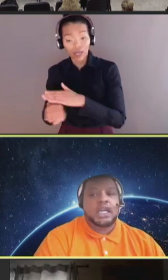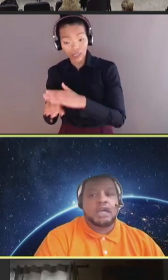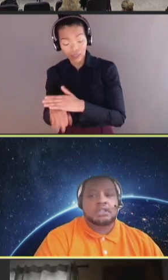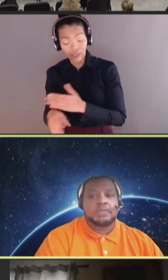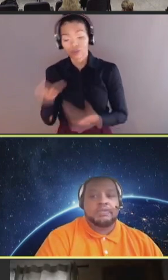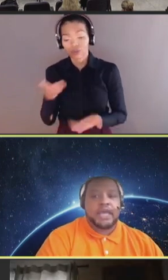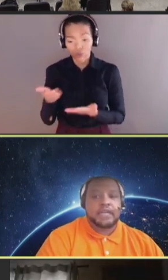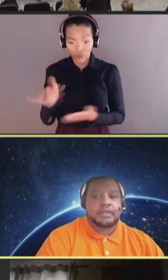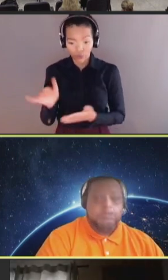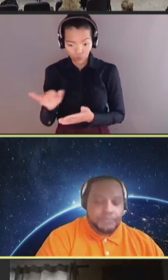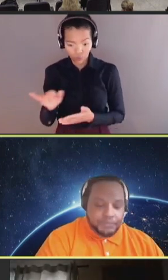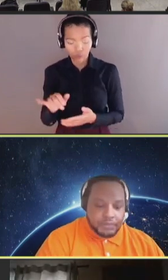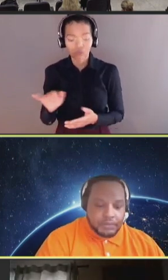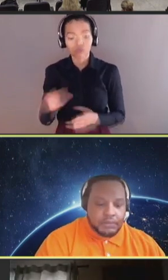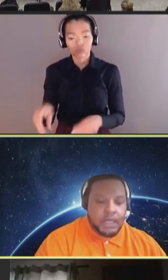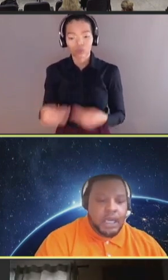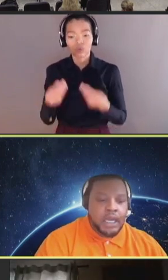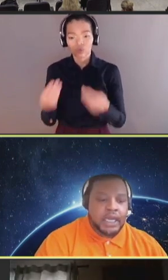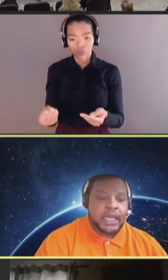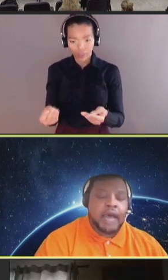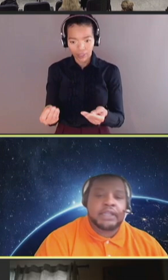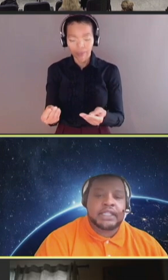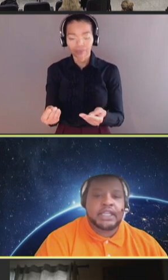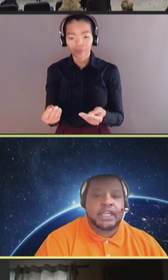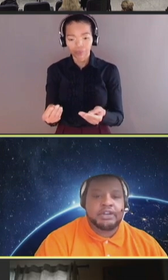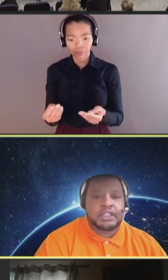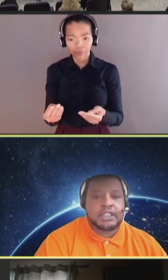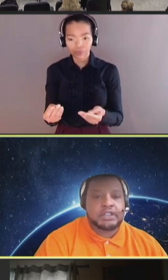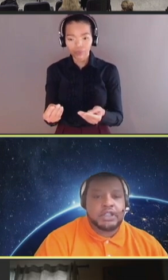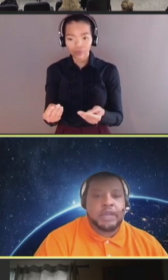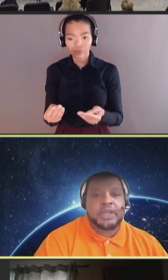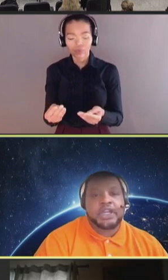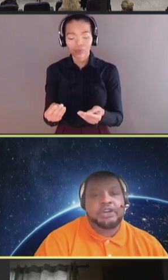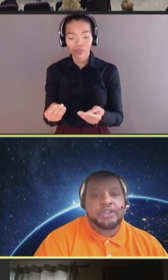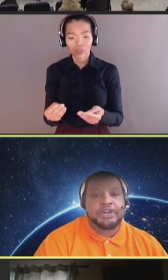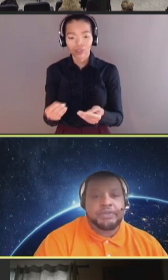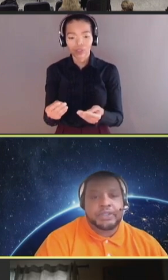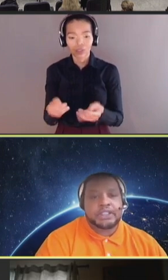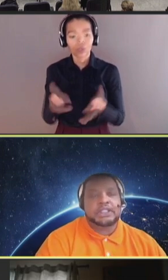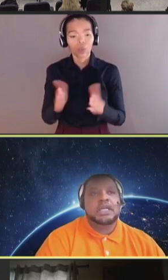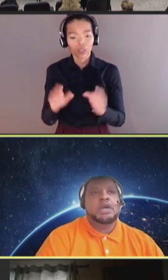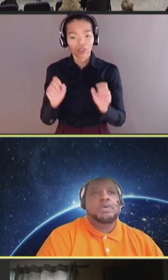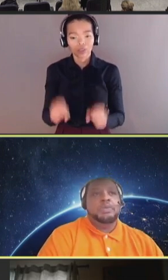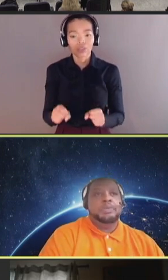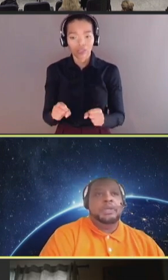and also provided an outlet to hear so that we can hear their voices. When we